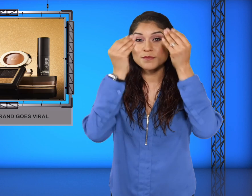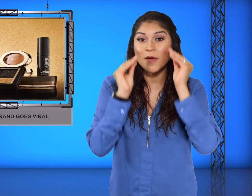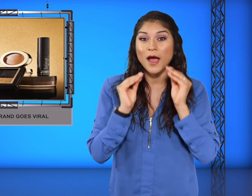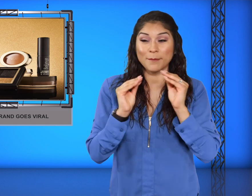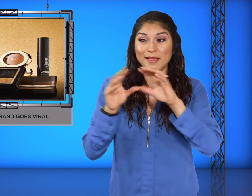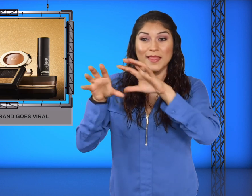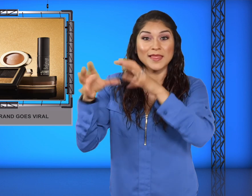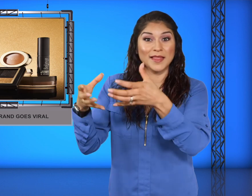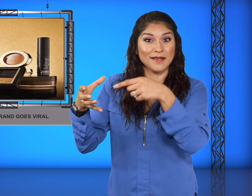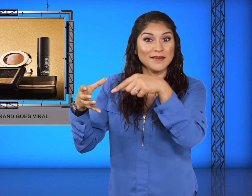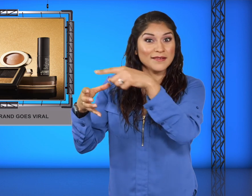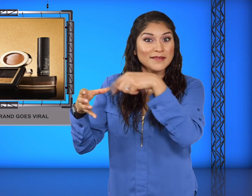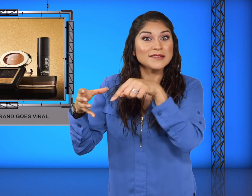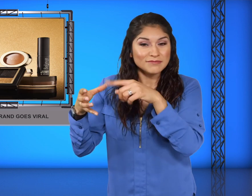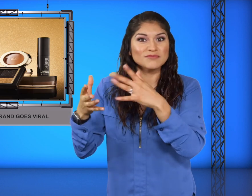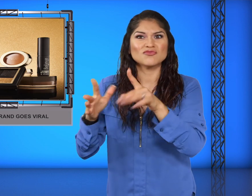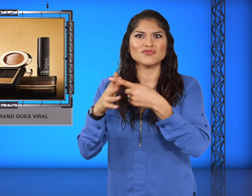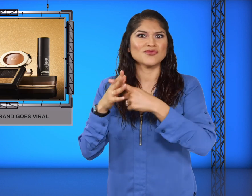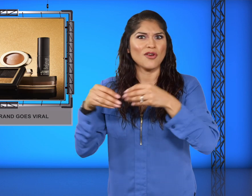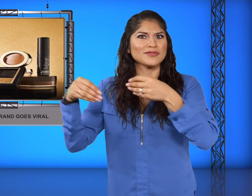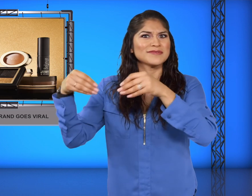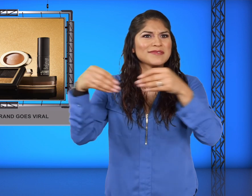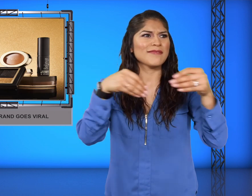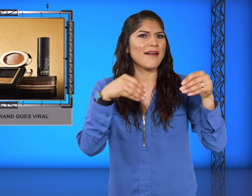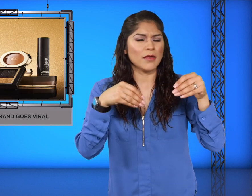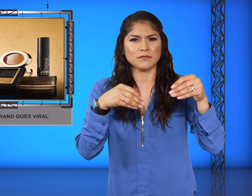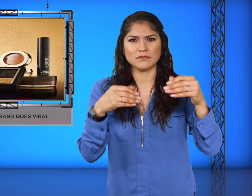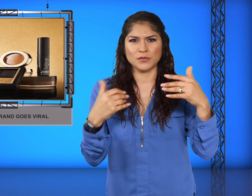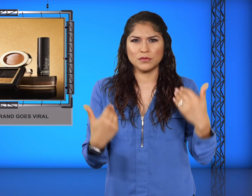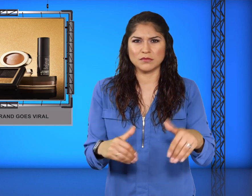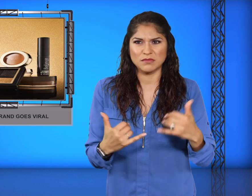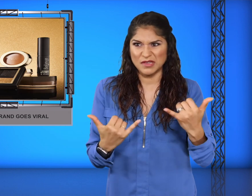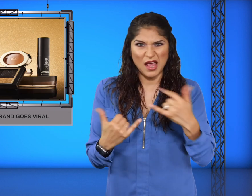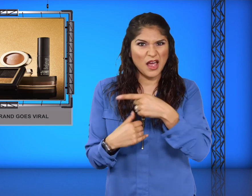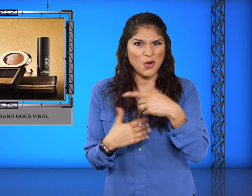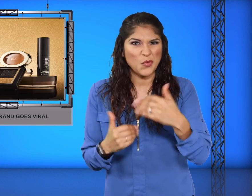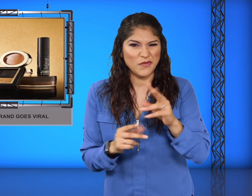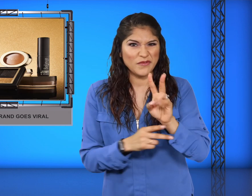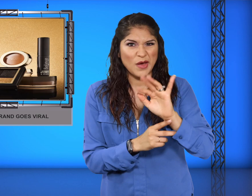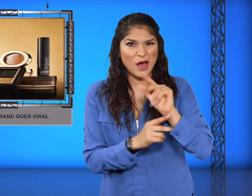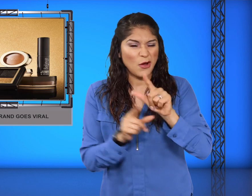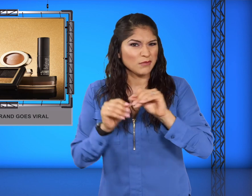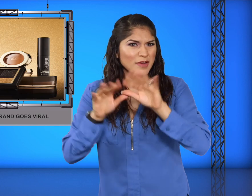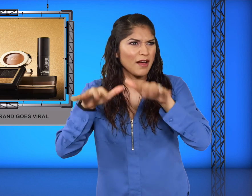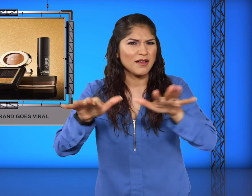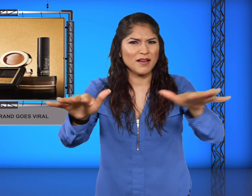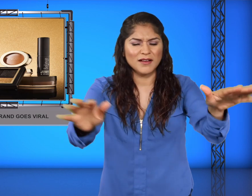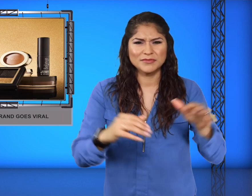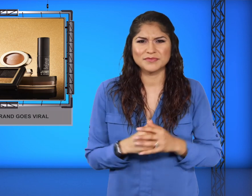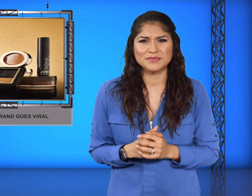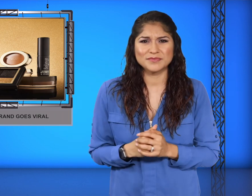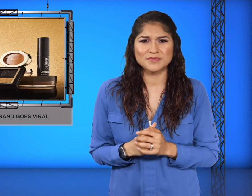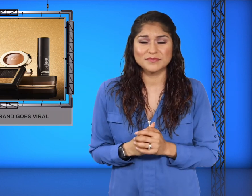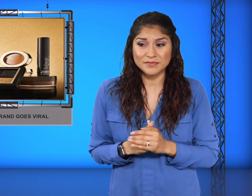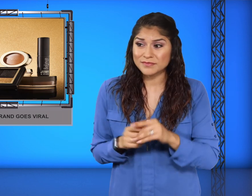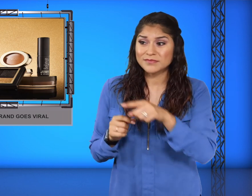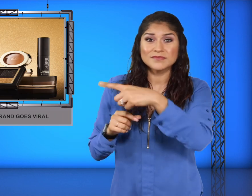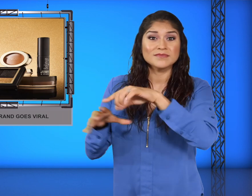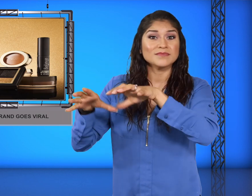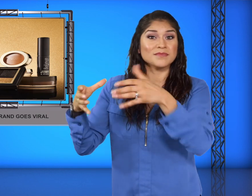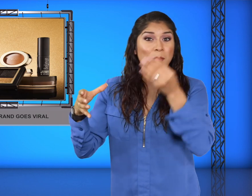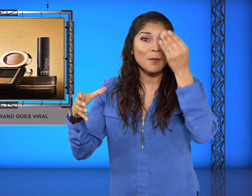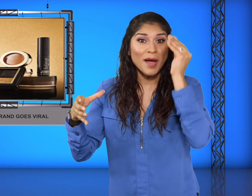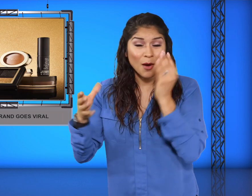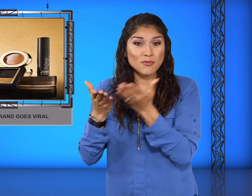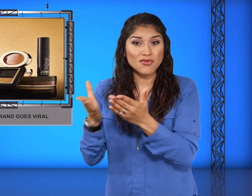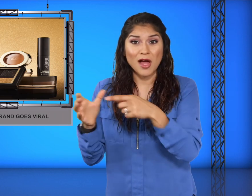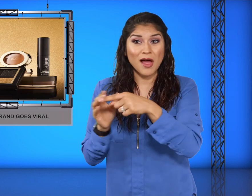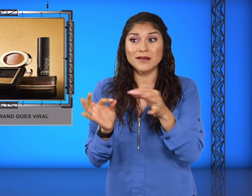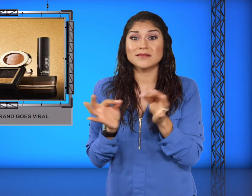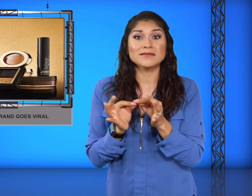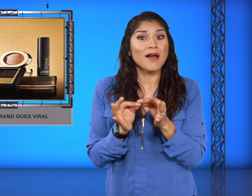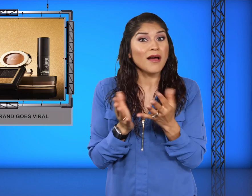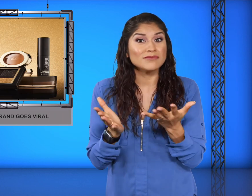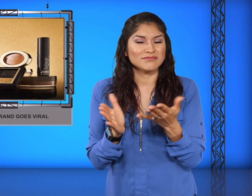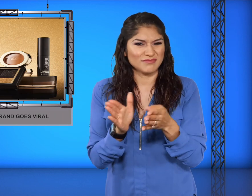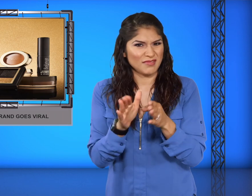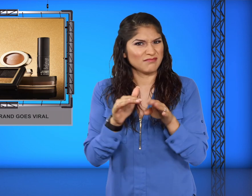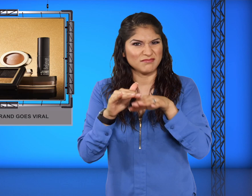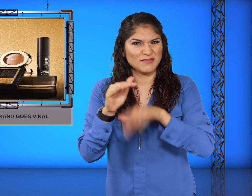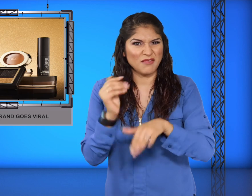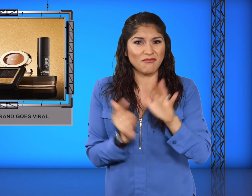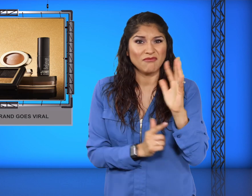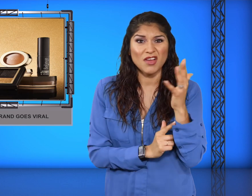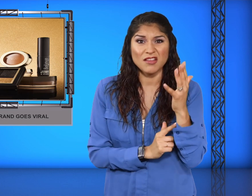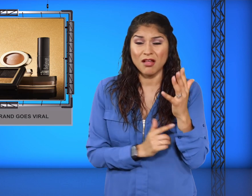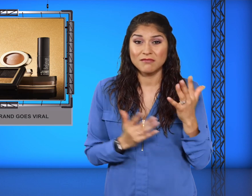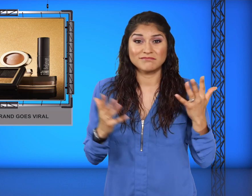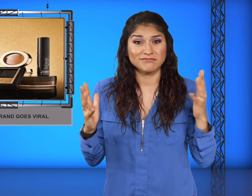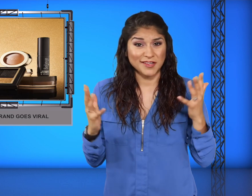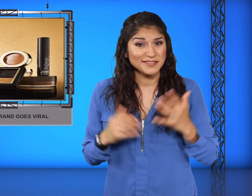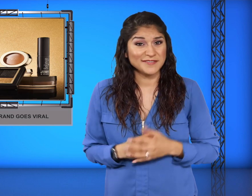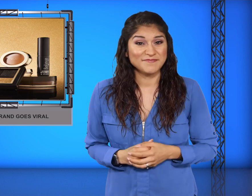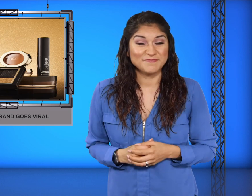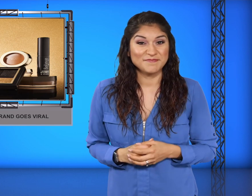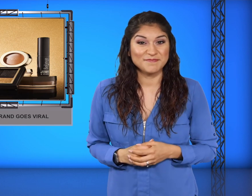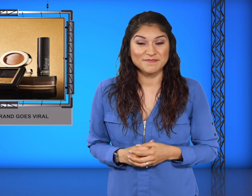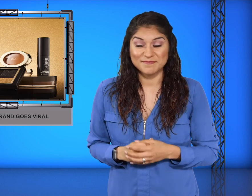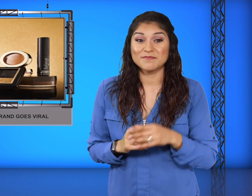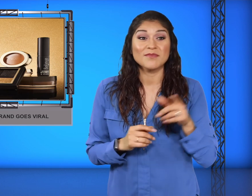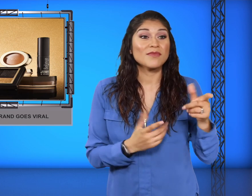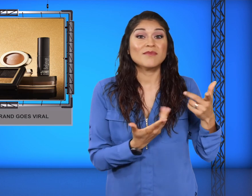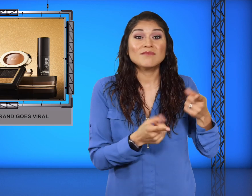A new makeup is going viral and none of its products cost more than five dollars.